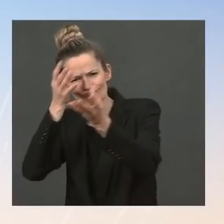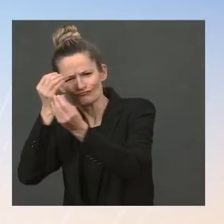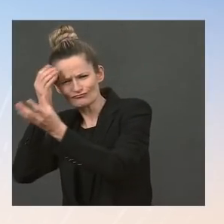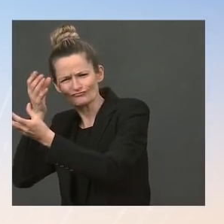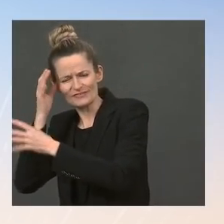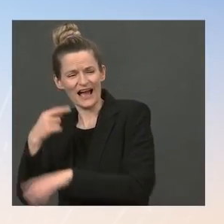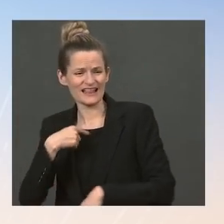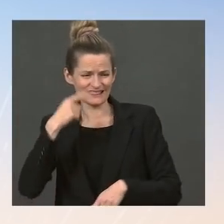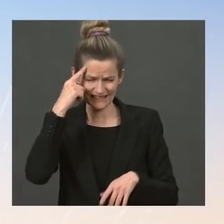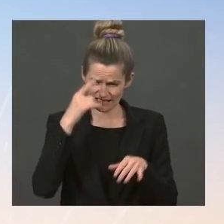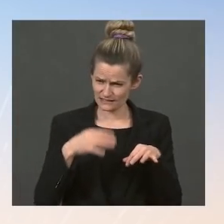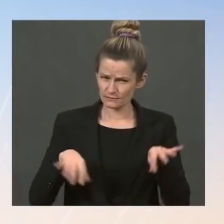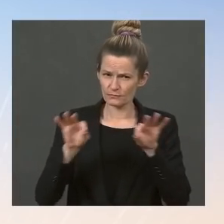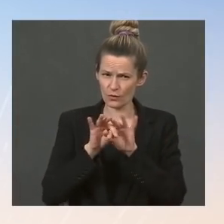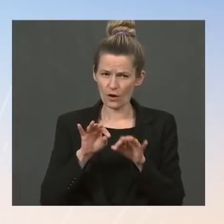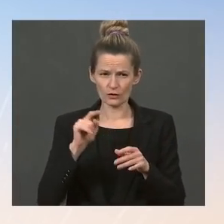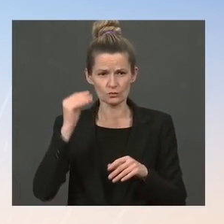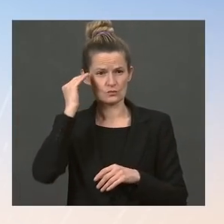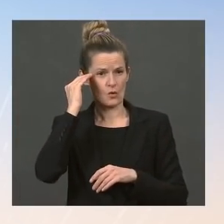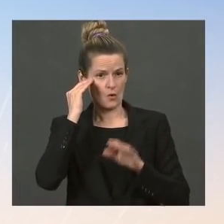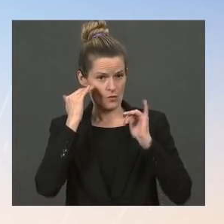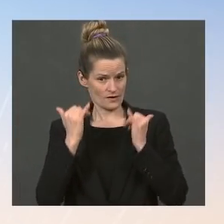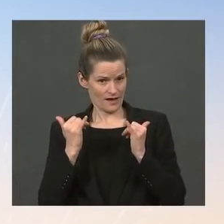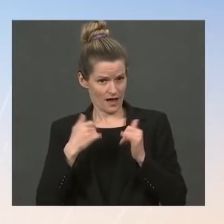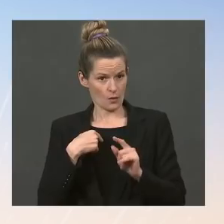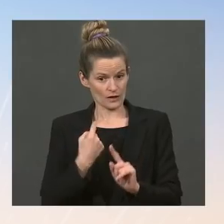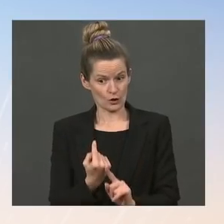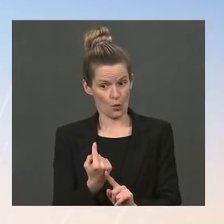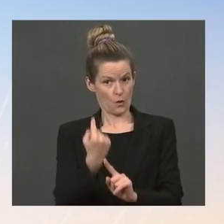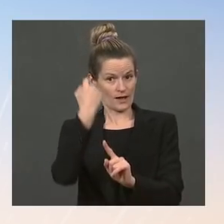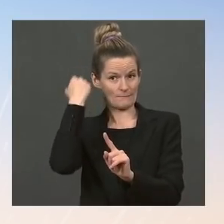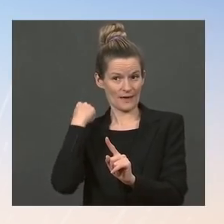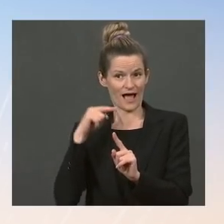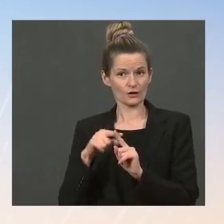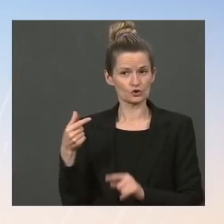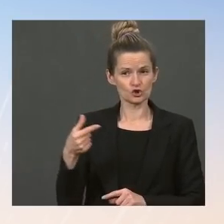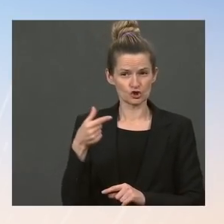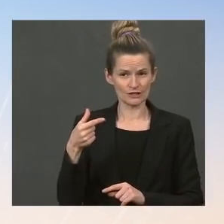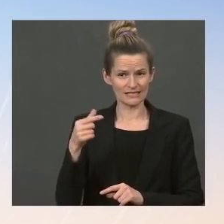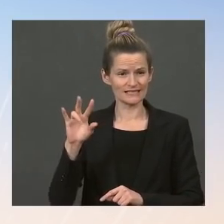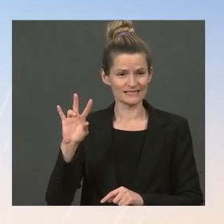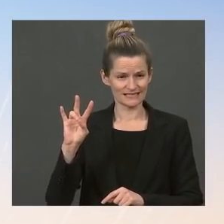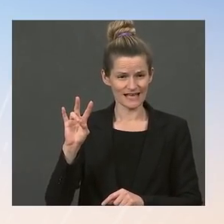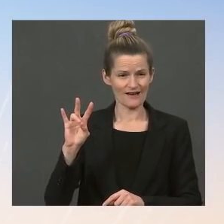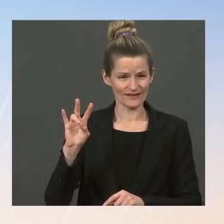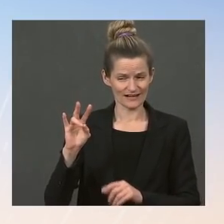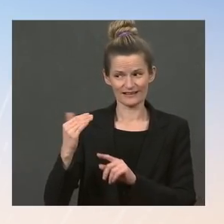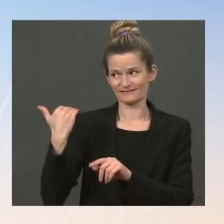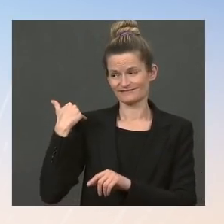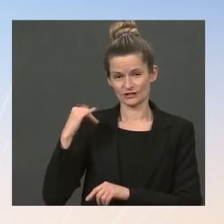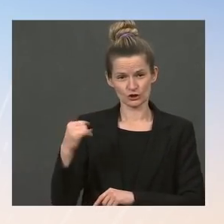going back to the G7 -- the three leaders met in June, as you all know, in Cornwall, on the margins of the G7.